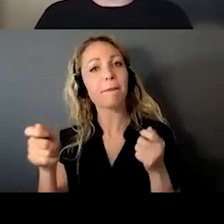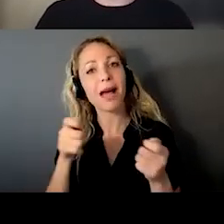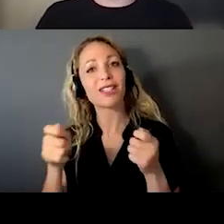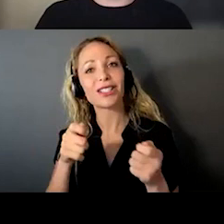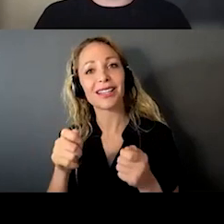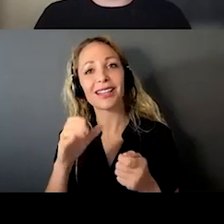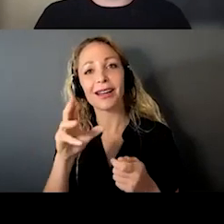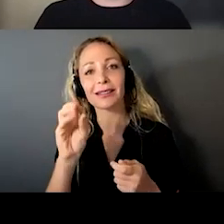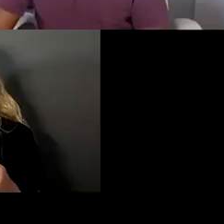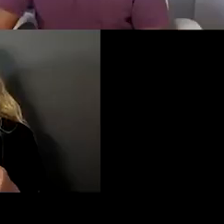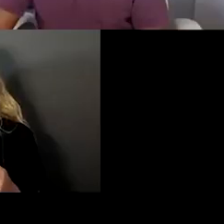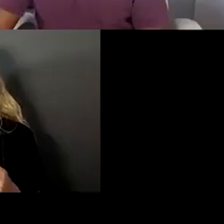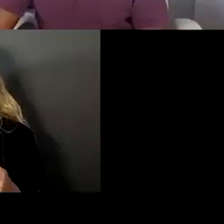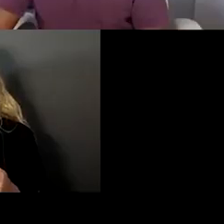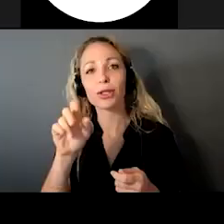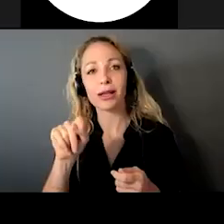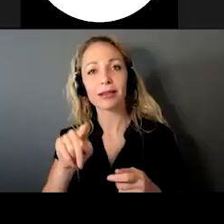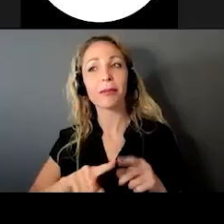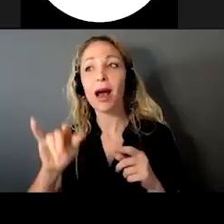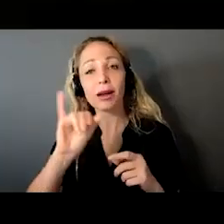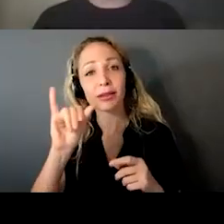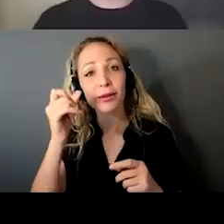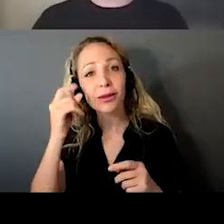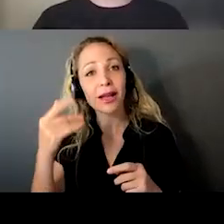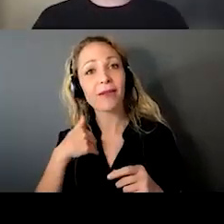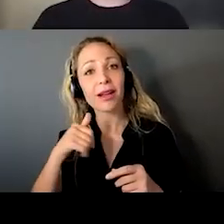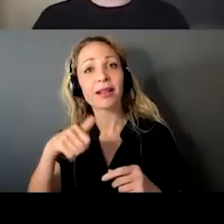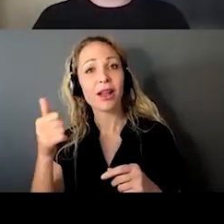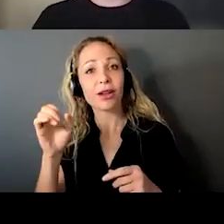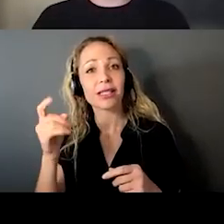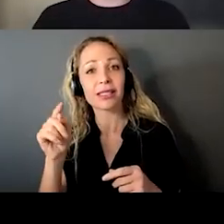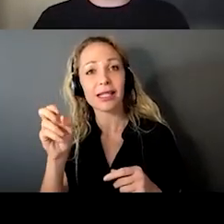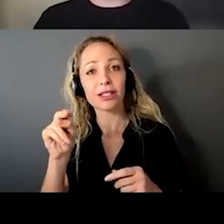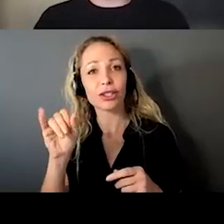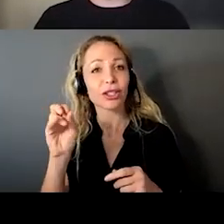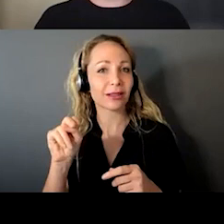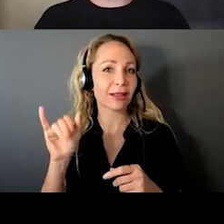BUT THERE IS ANOTHER EXTENSION USEFUL FOR WORKING